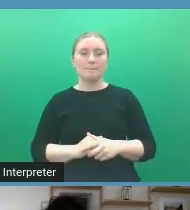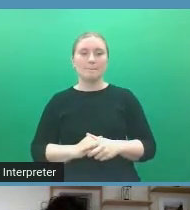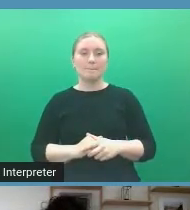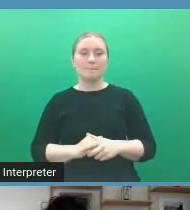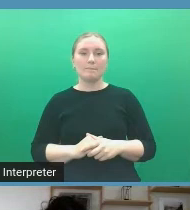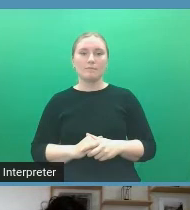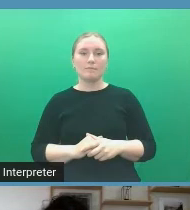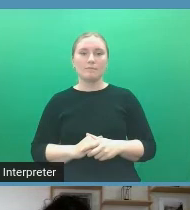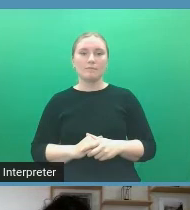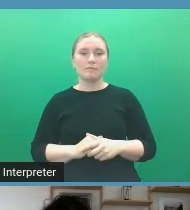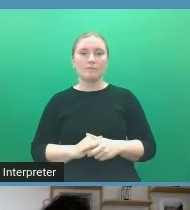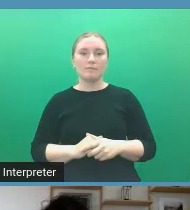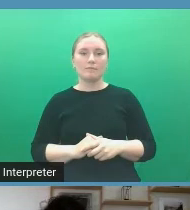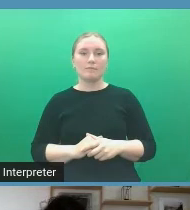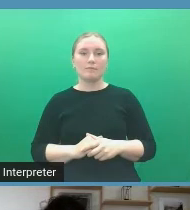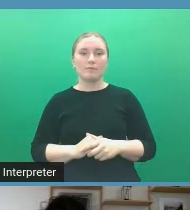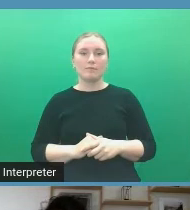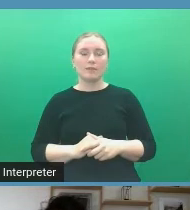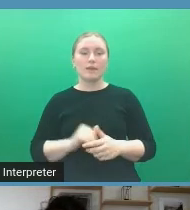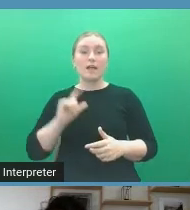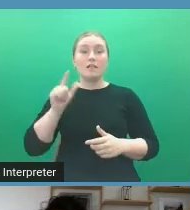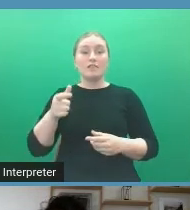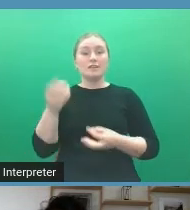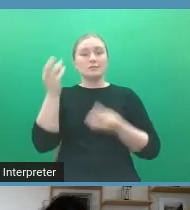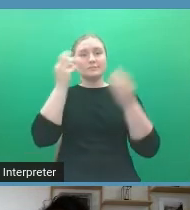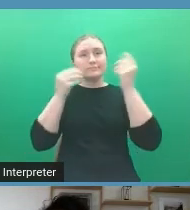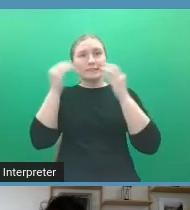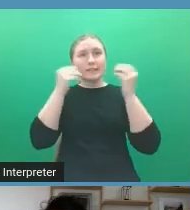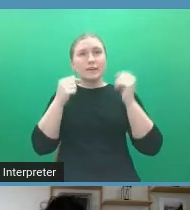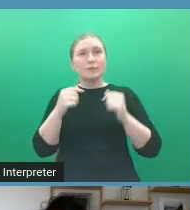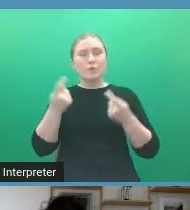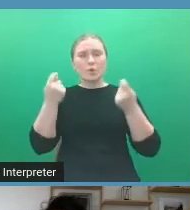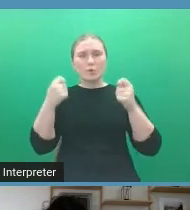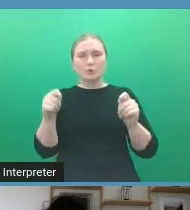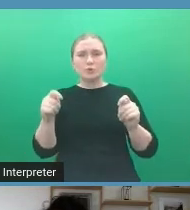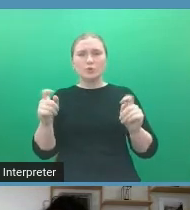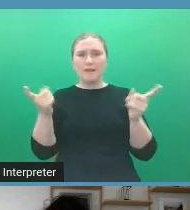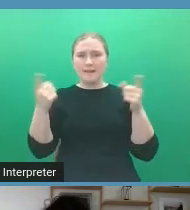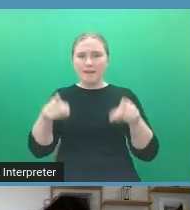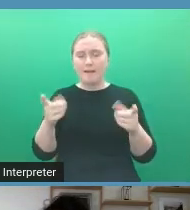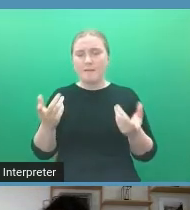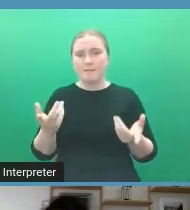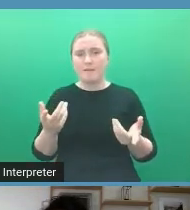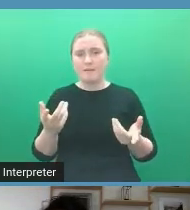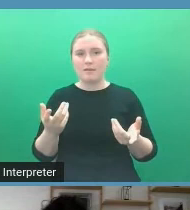leads us to think about our acquisition objectives as we start to lay out protocols and objectives